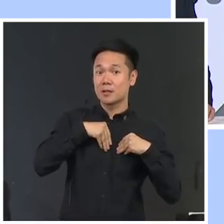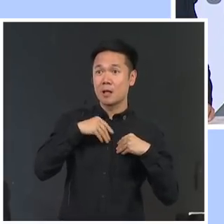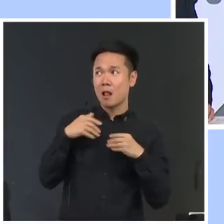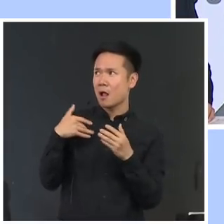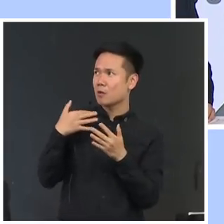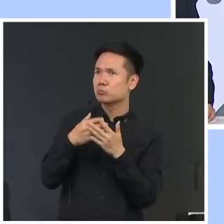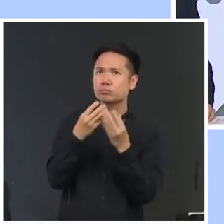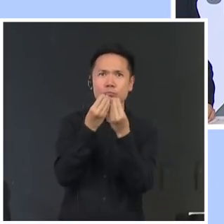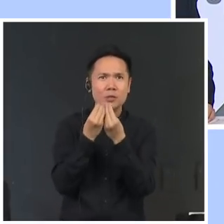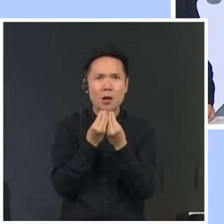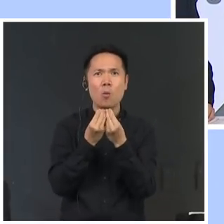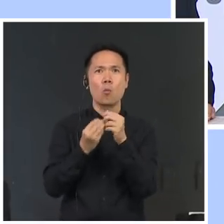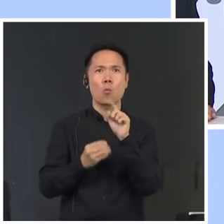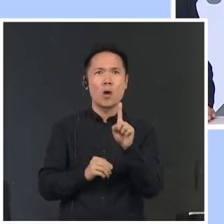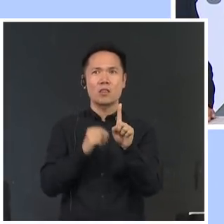sign language, as well as sign language